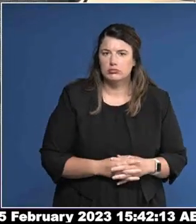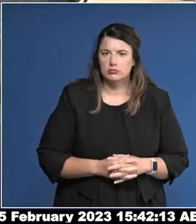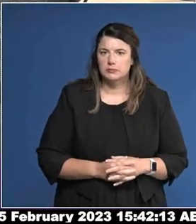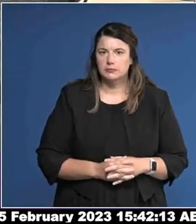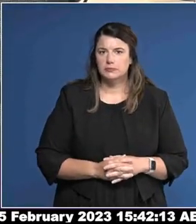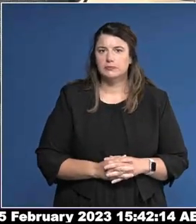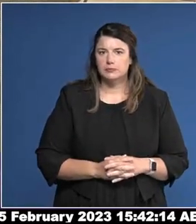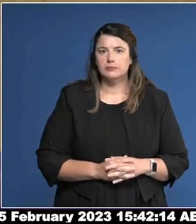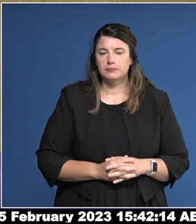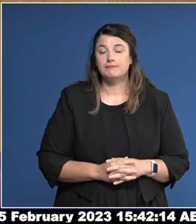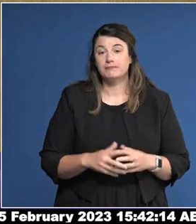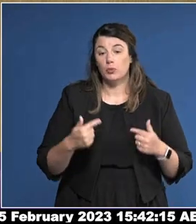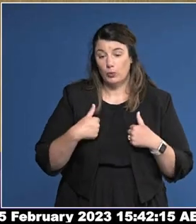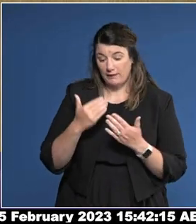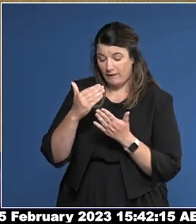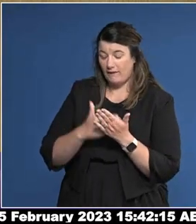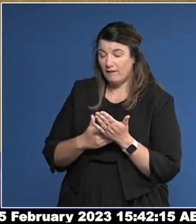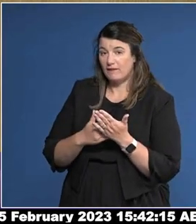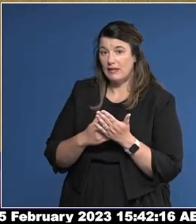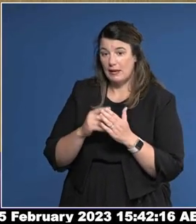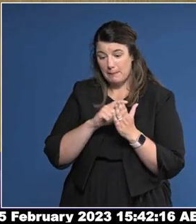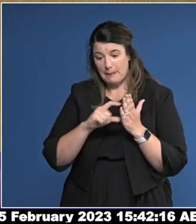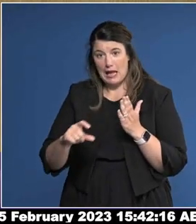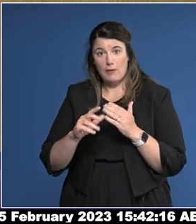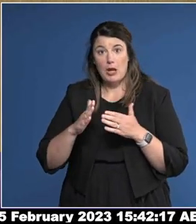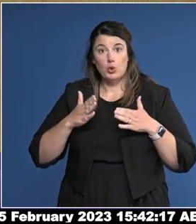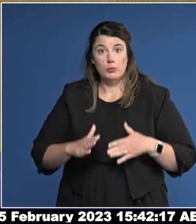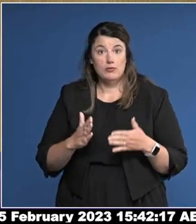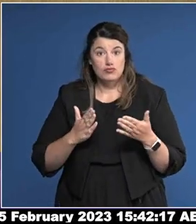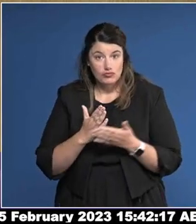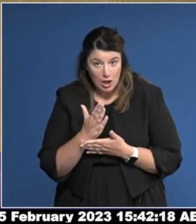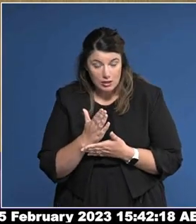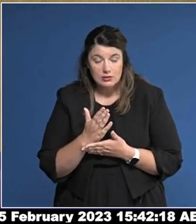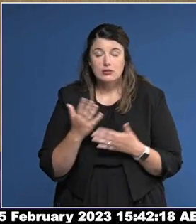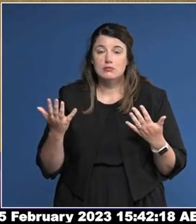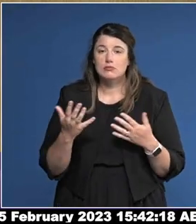human rights. And we also pull that out for - particularly around boards and board